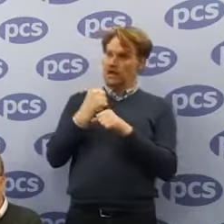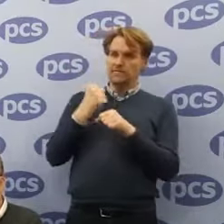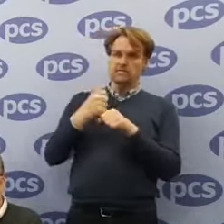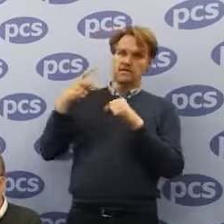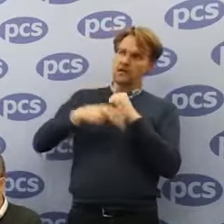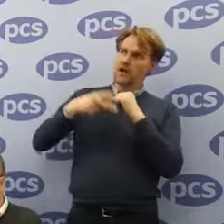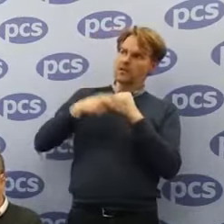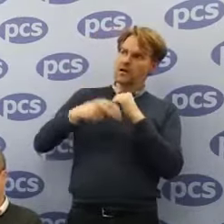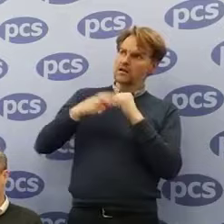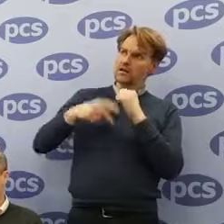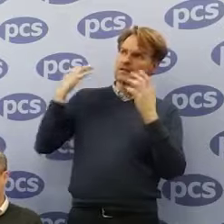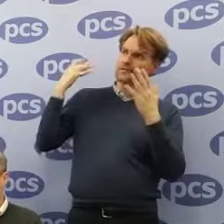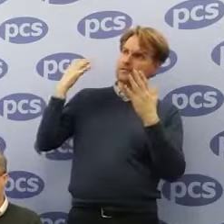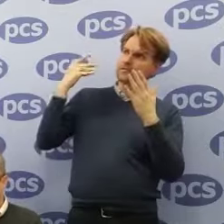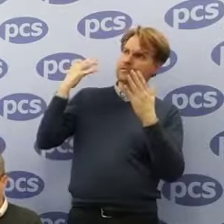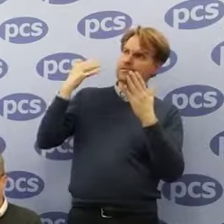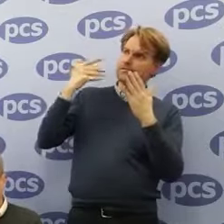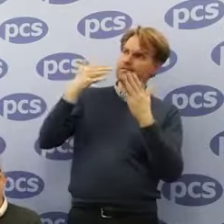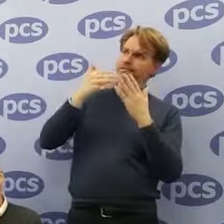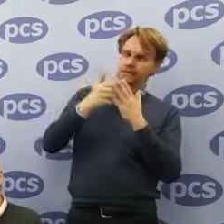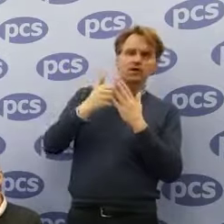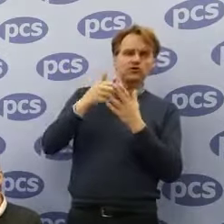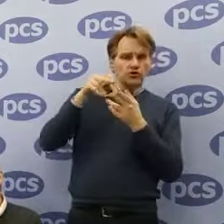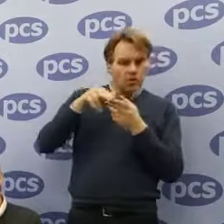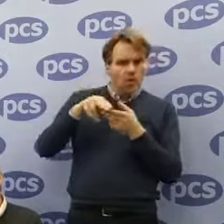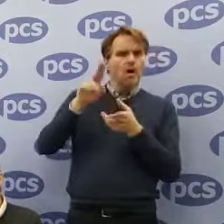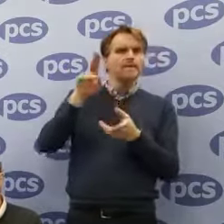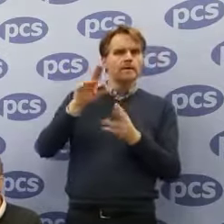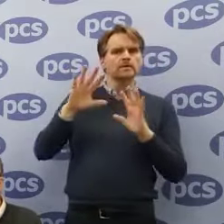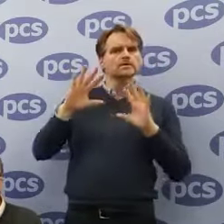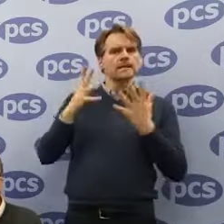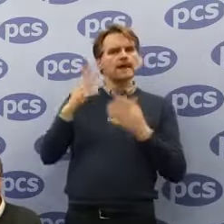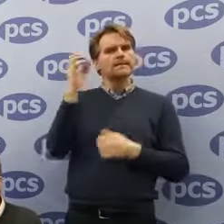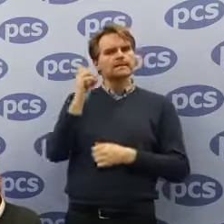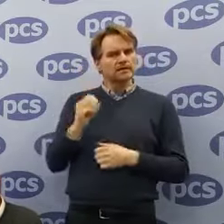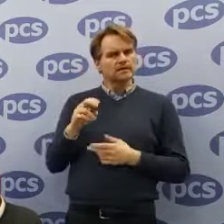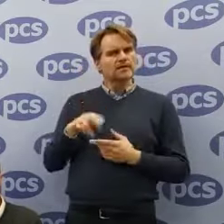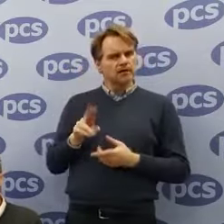and it's time that people saw a real rise in their wages. Now historically